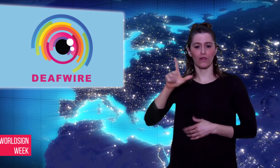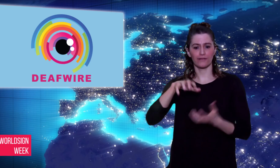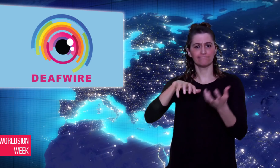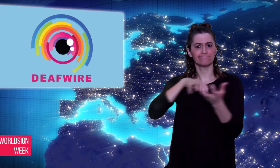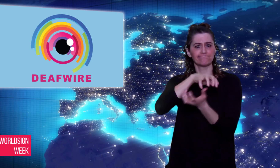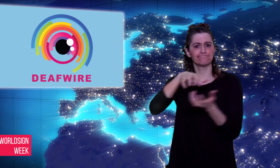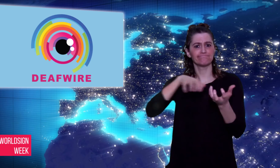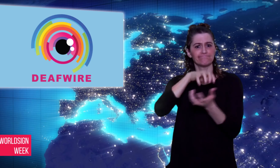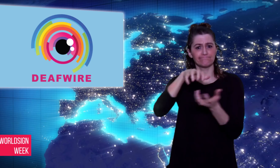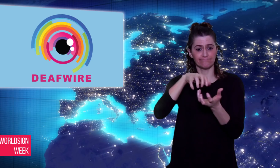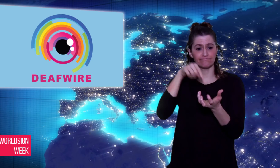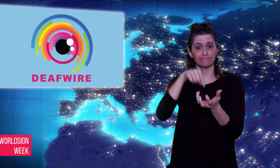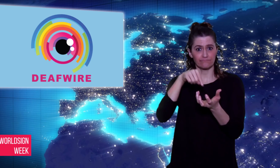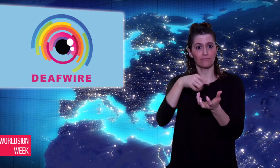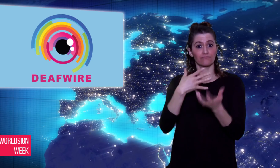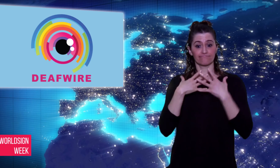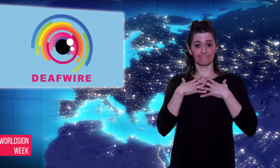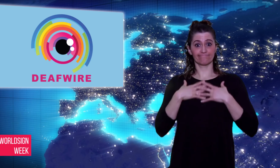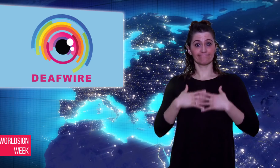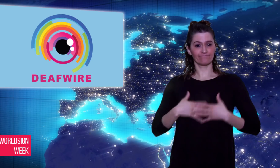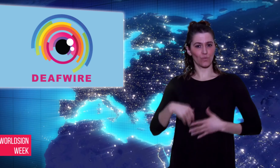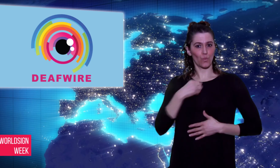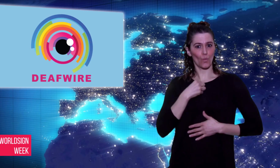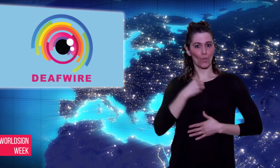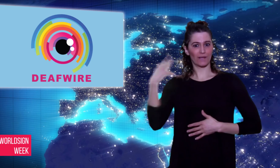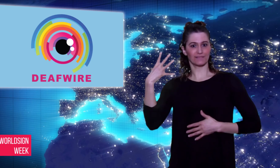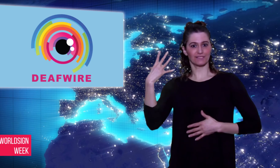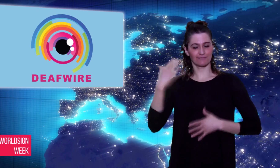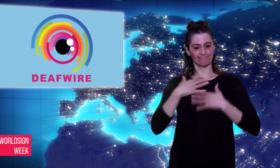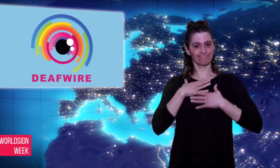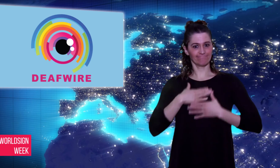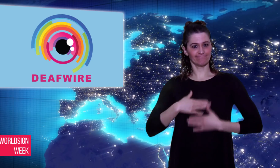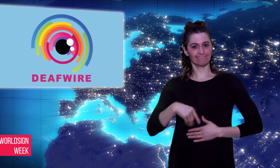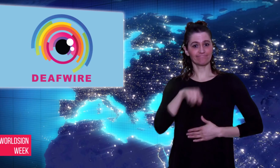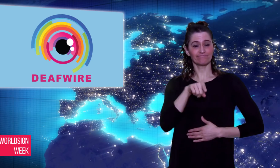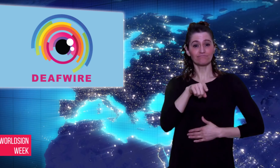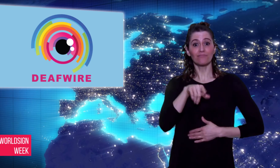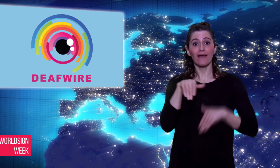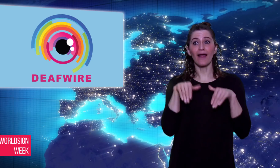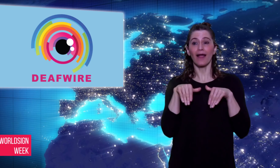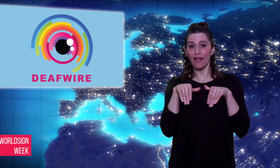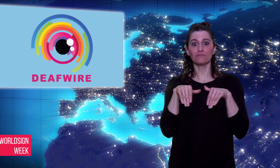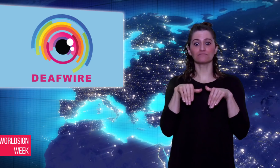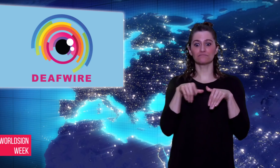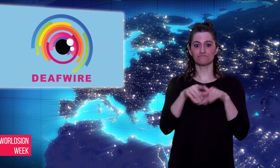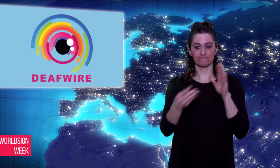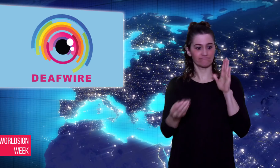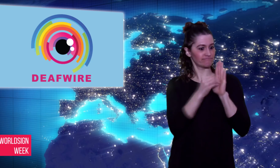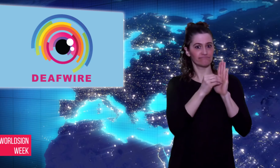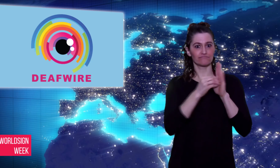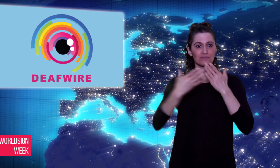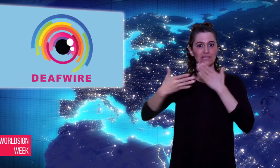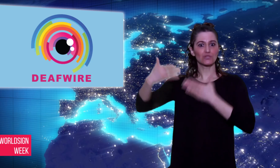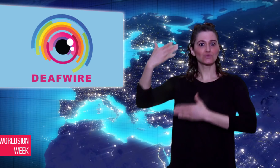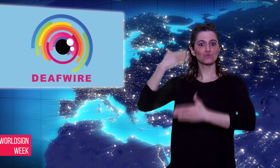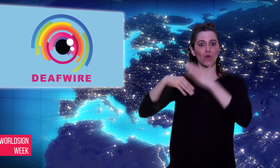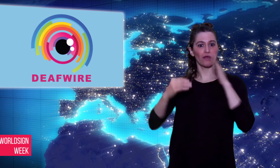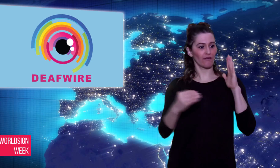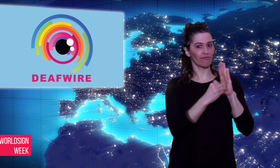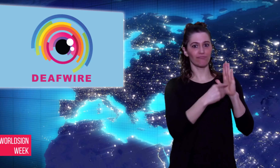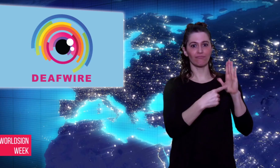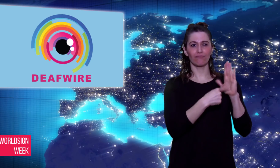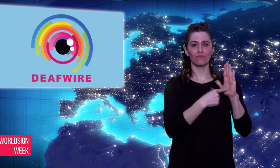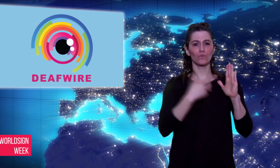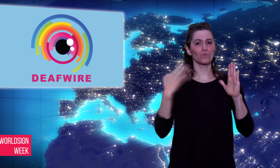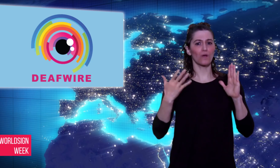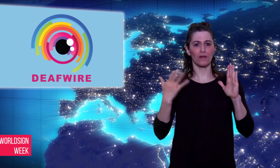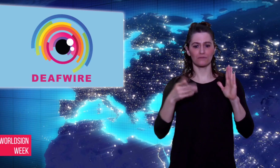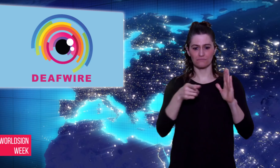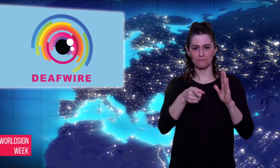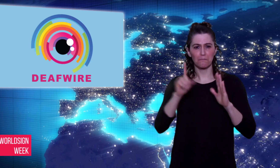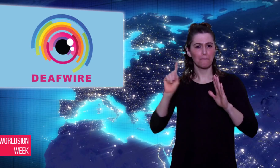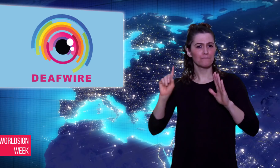by becoming the first Deaf K-9 dog in the